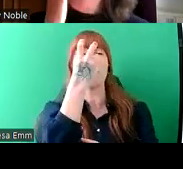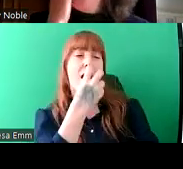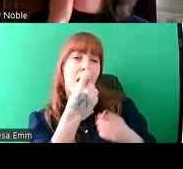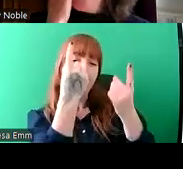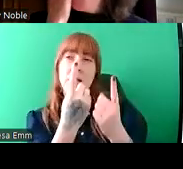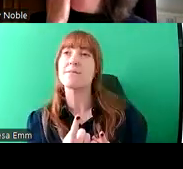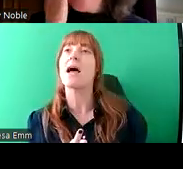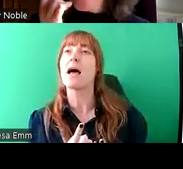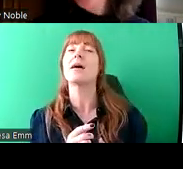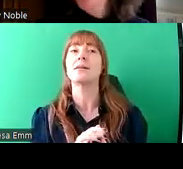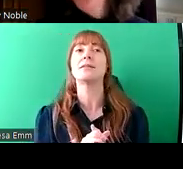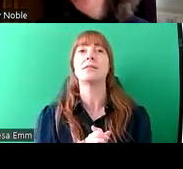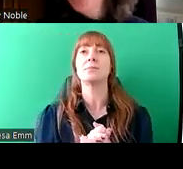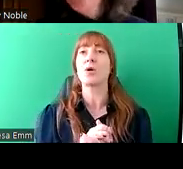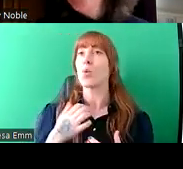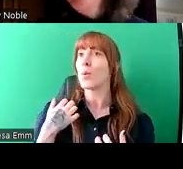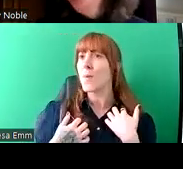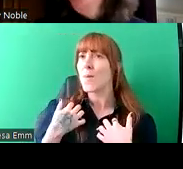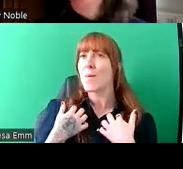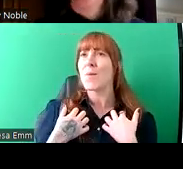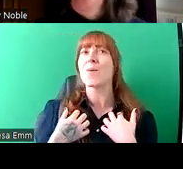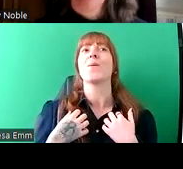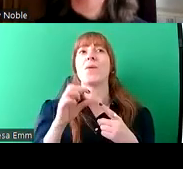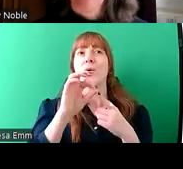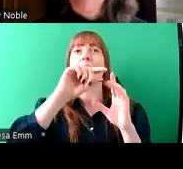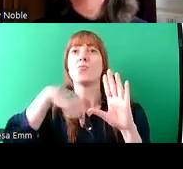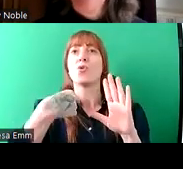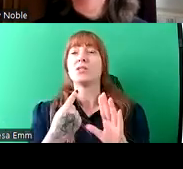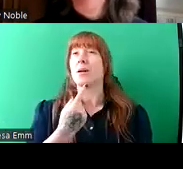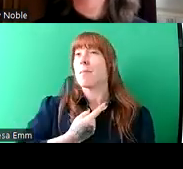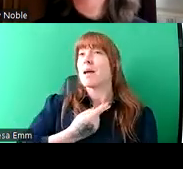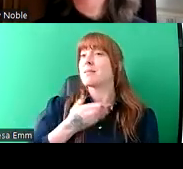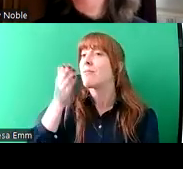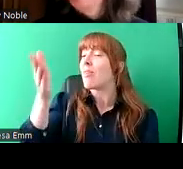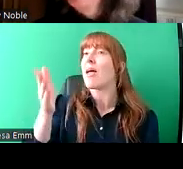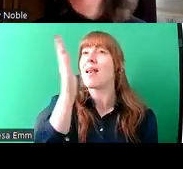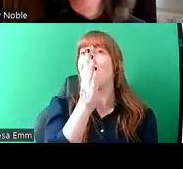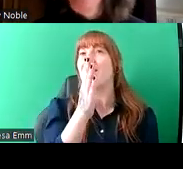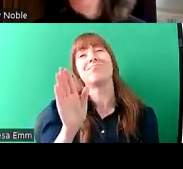was a really exciting project, I wasn't in the library at the time that this happened but it's